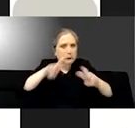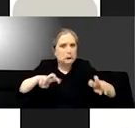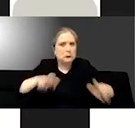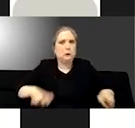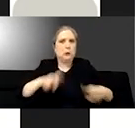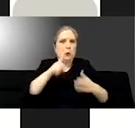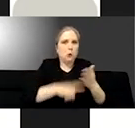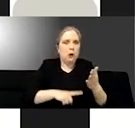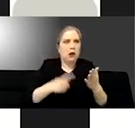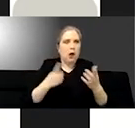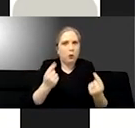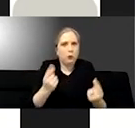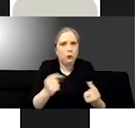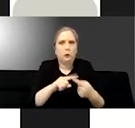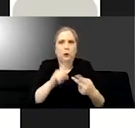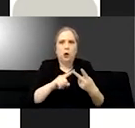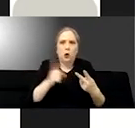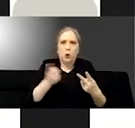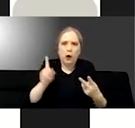I mean, the system itself needs significant revamping, and I think that really will enable us to work with people who have disabilities, when they got their disabilities at different points in their lives, to really evaluate what they know, where they want to go, and what they need, and trying to ensure that people are not only getting the technical knowledge, but they're getting the support as a disabled individual to be able to move in the world of work, into the world of wo.